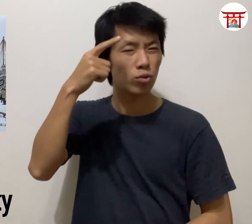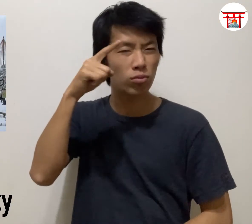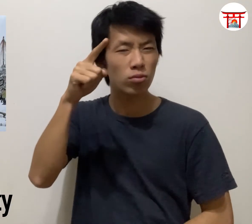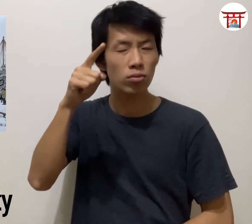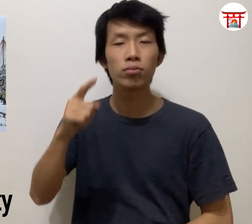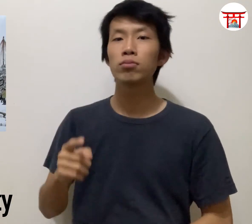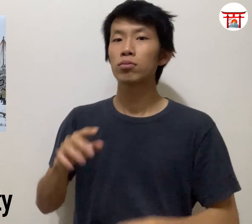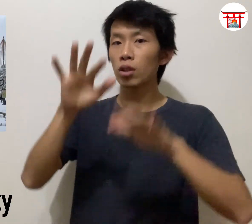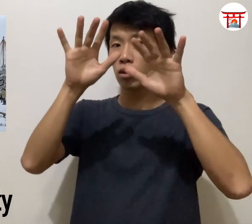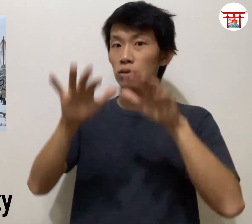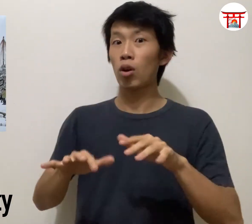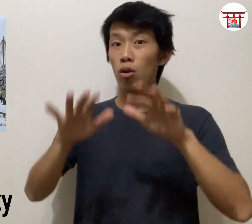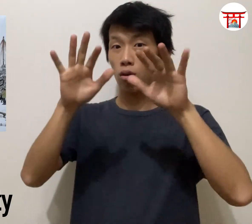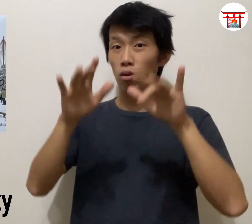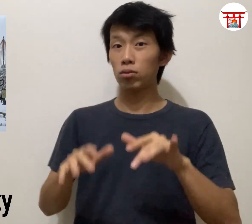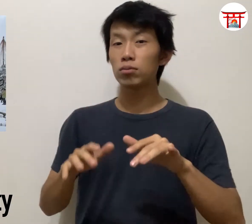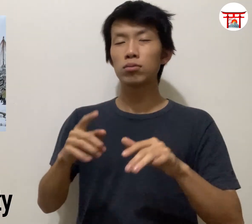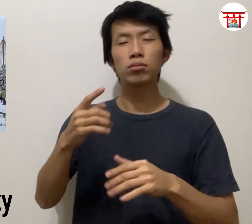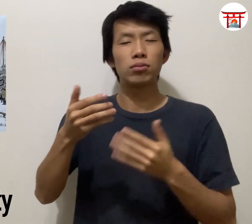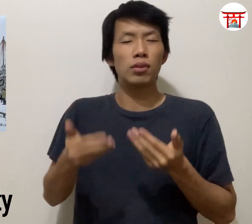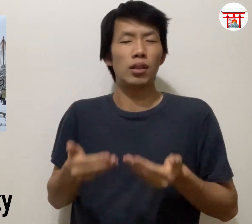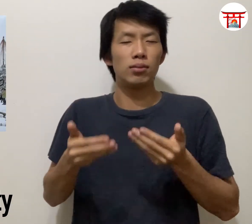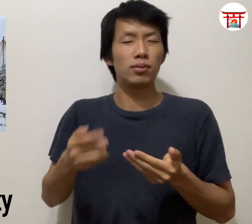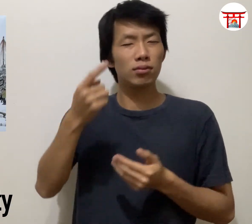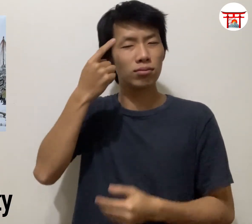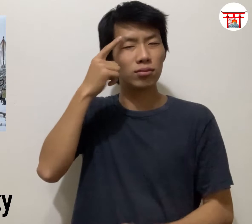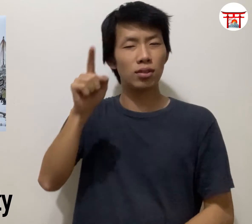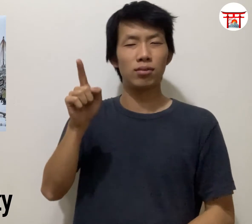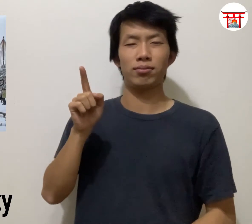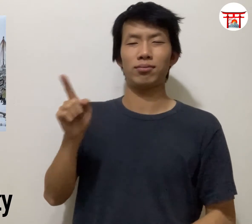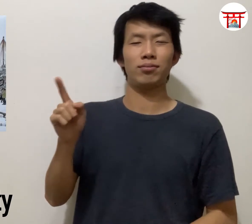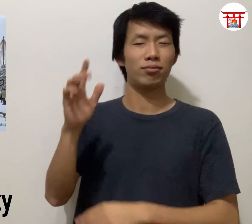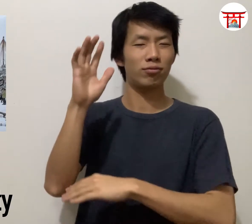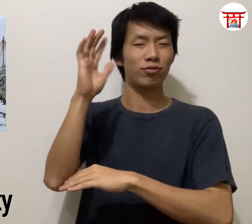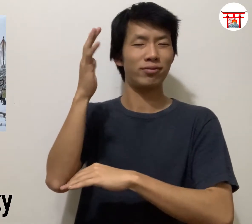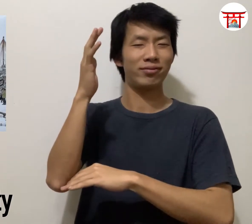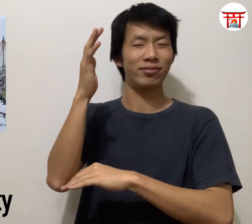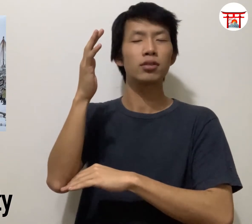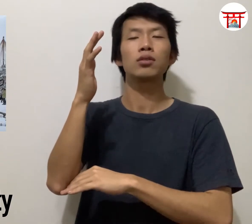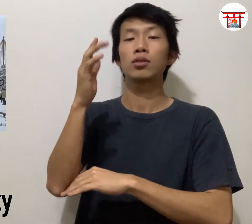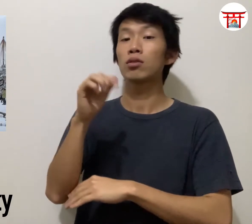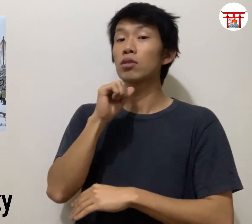Why? The snow is heavy for the trees.